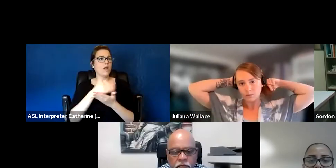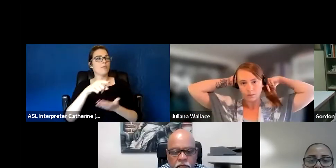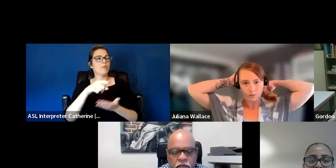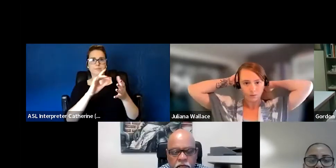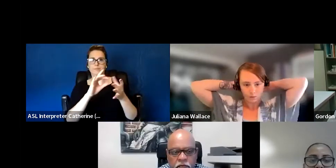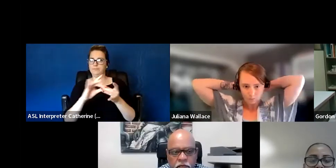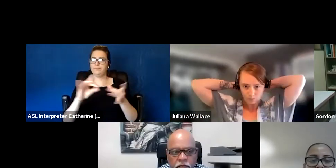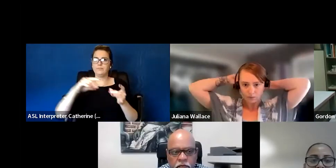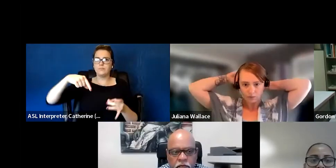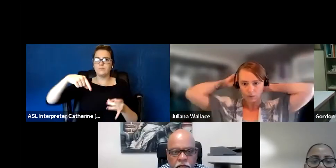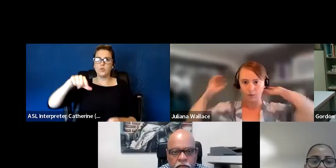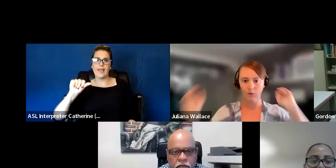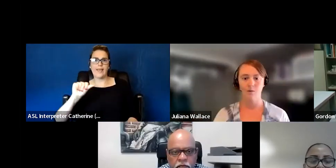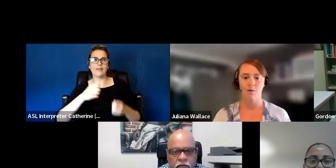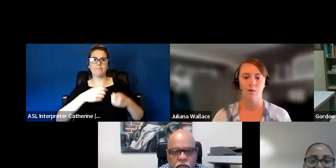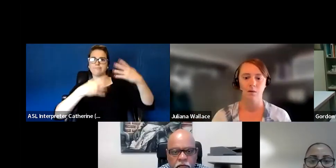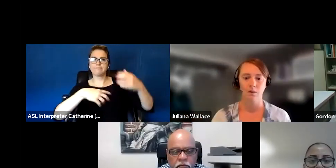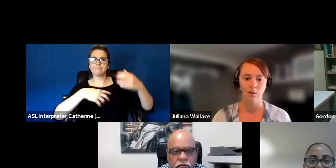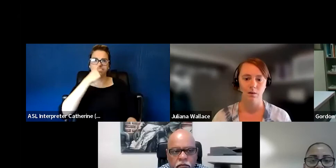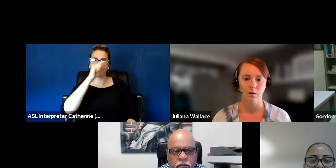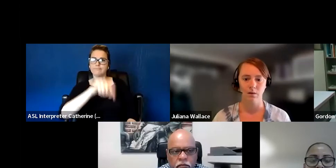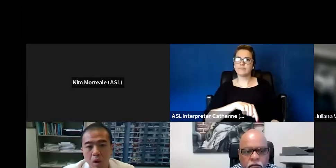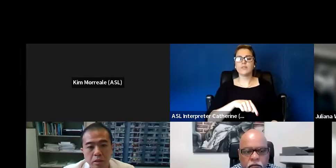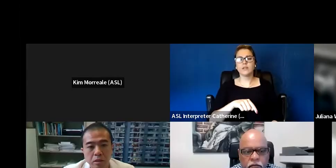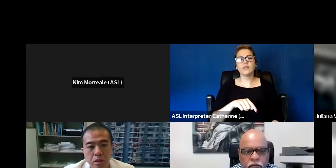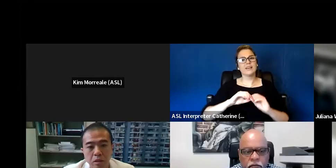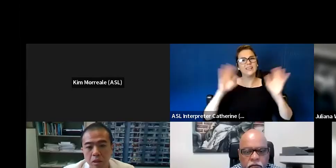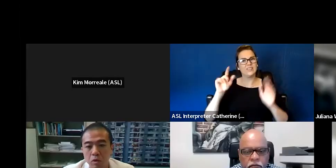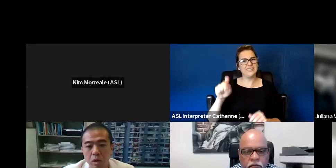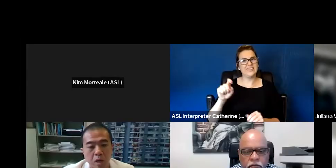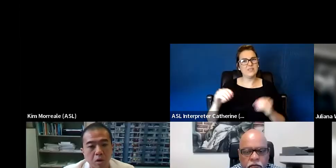So again clearly there's a need and I see in the Q&A also